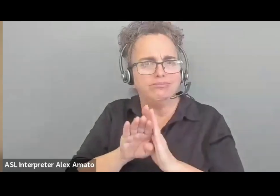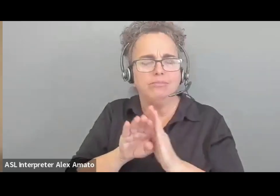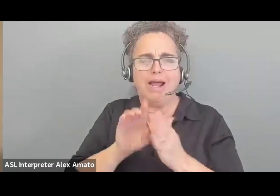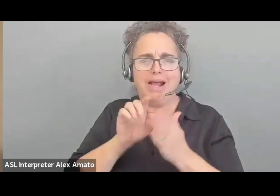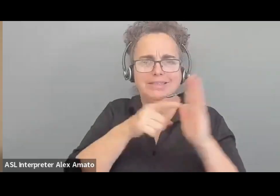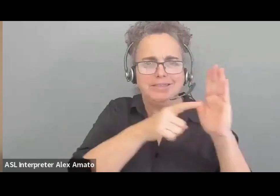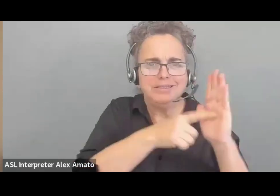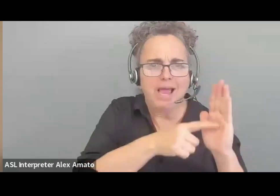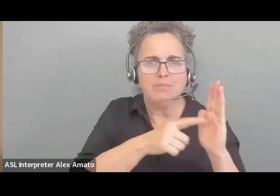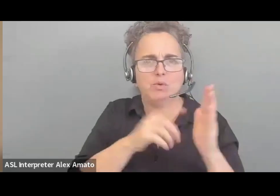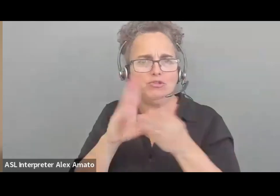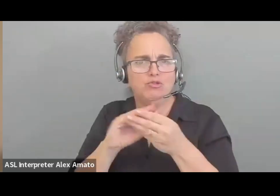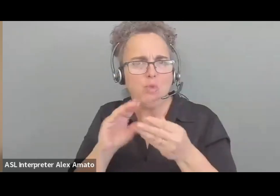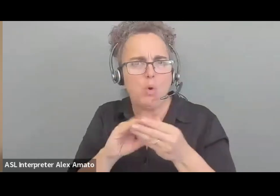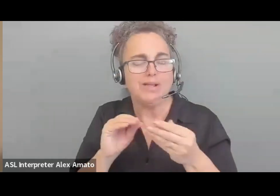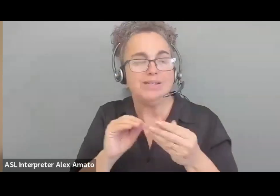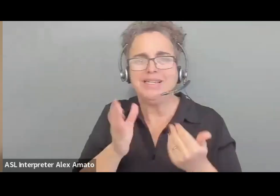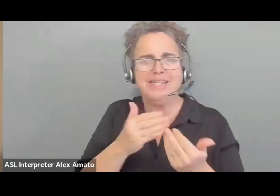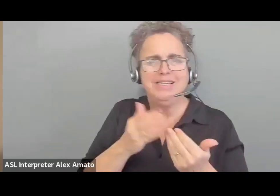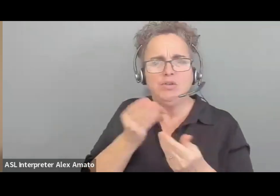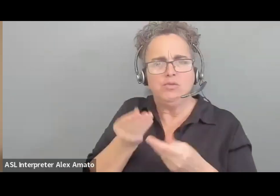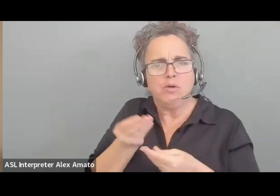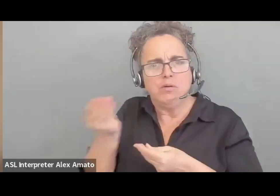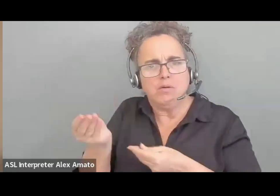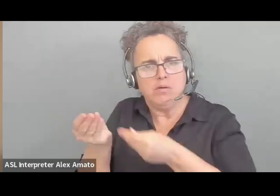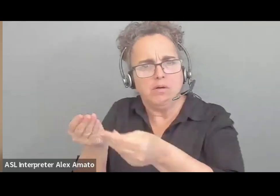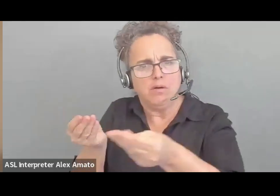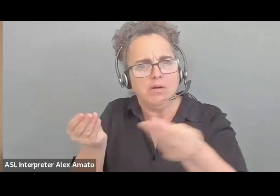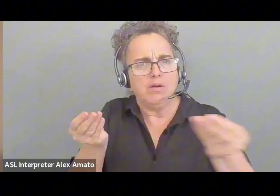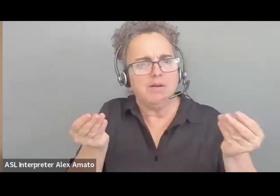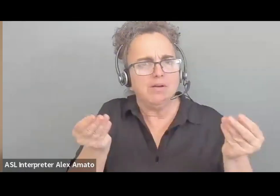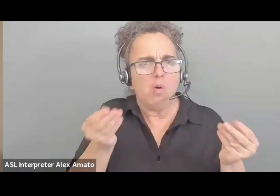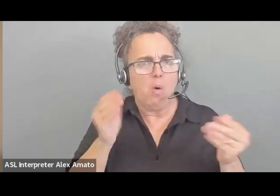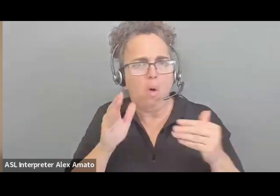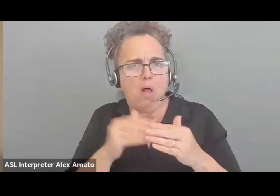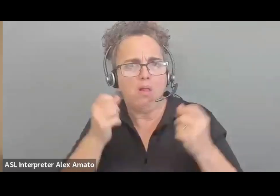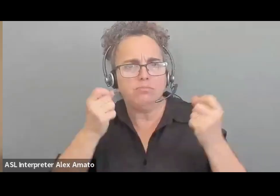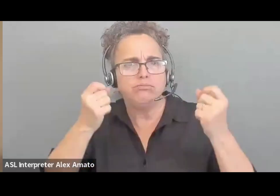and memorable to share with a colleague or a friend, everyone has started sort of realizing